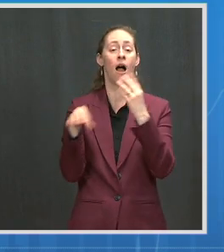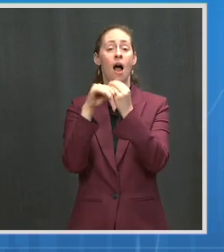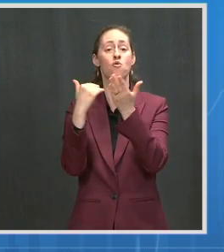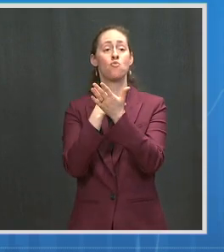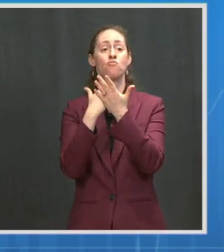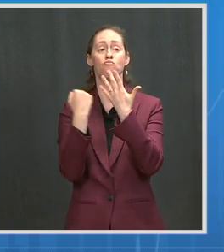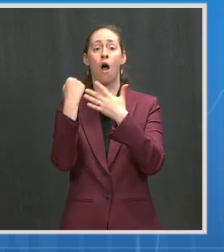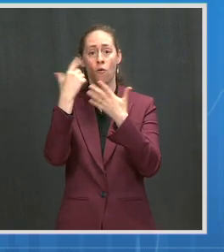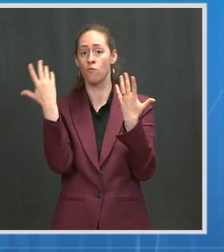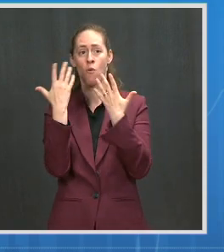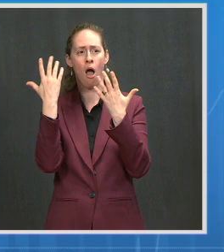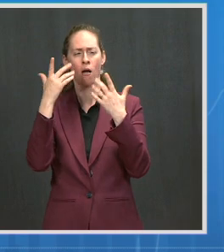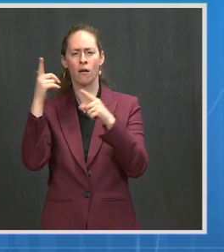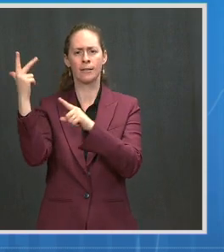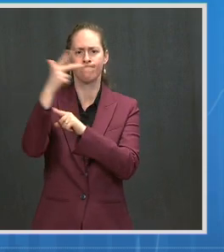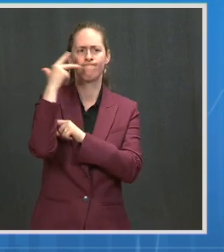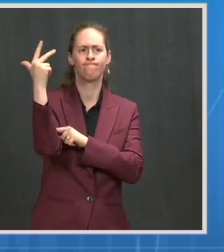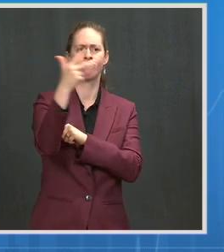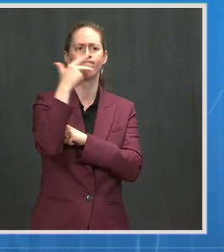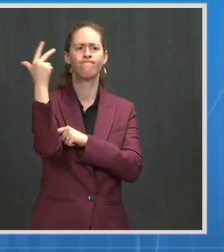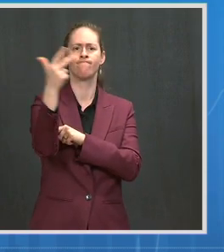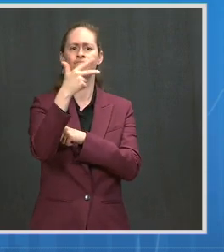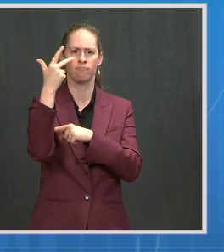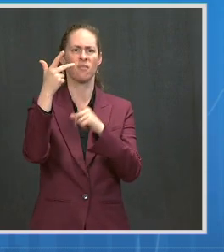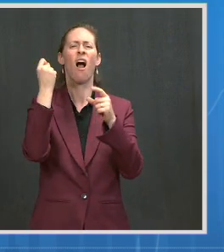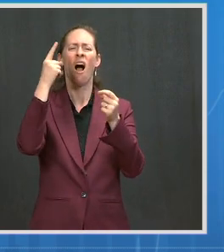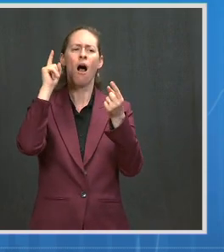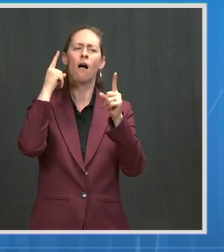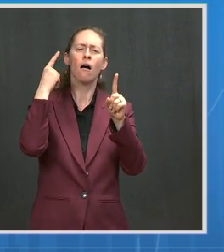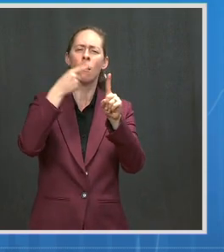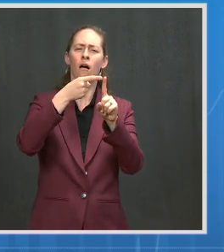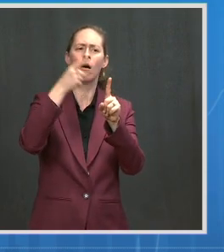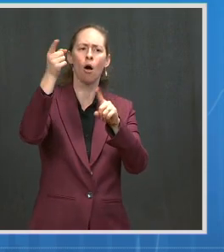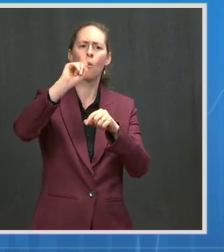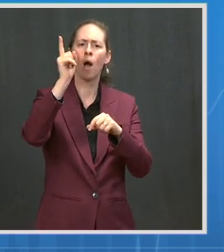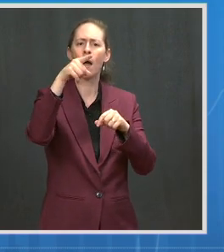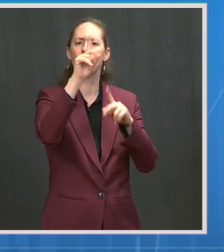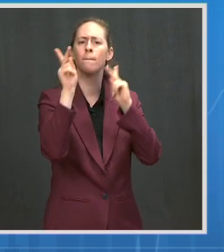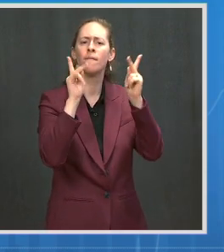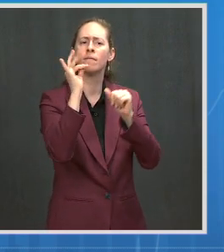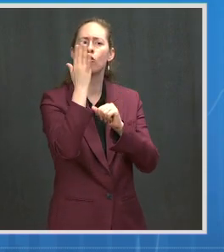a very intentional focus. However, in the next phase of our vaccine program, we know there is much more to do.